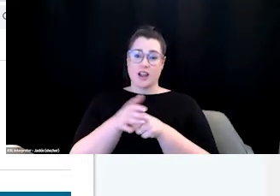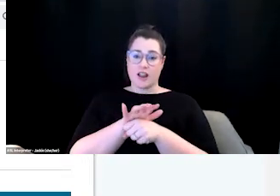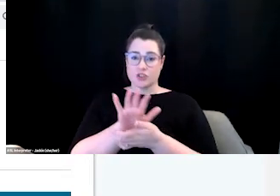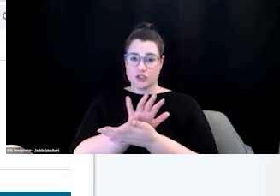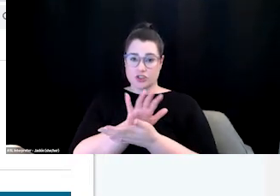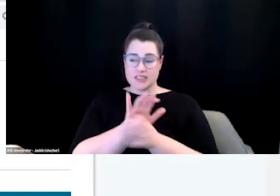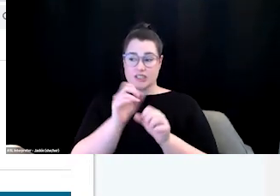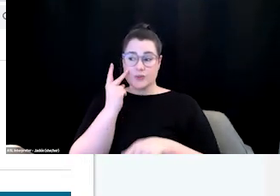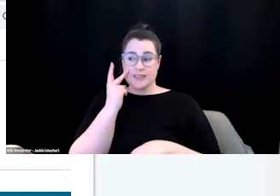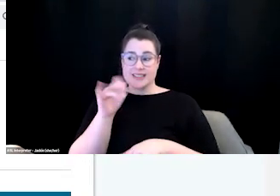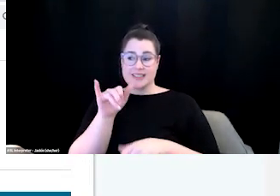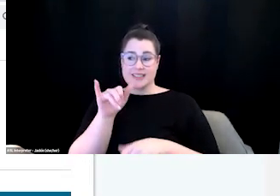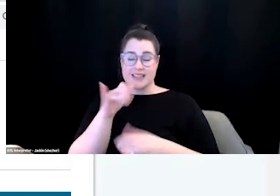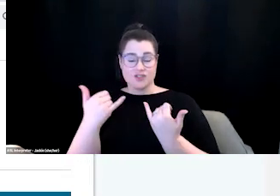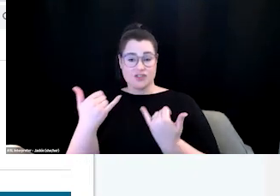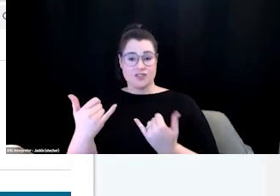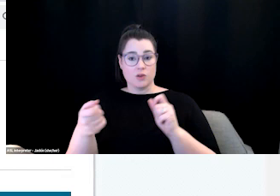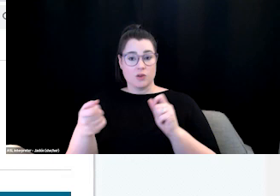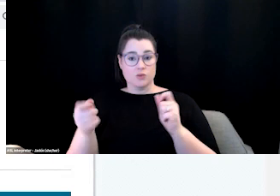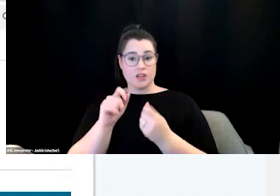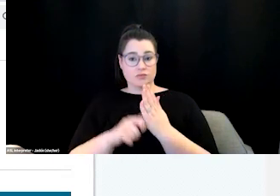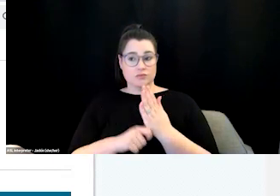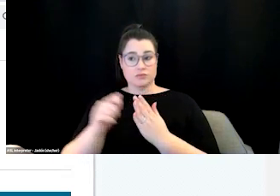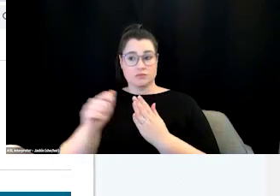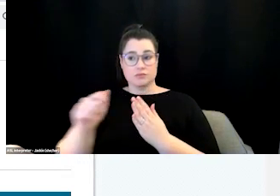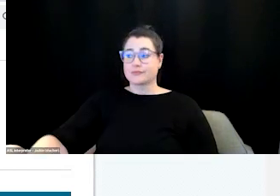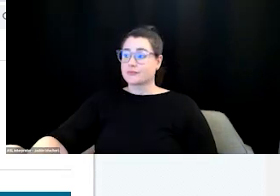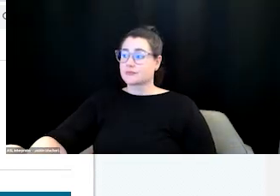The last updated field is updated to the timestamp that this was updated.